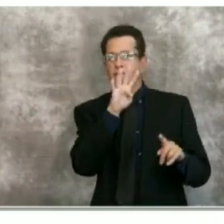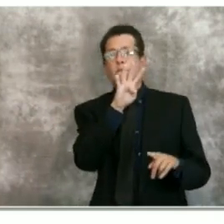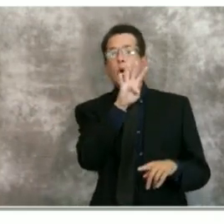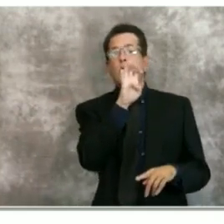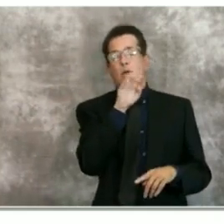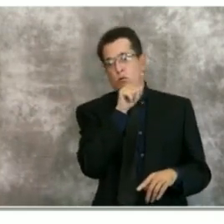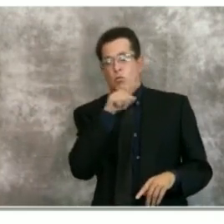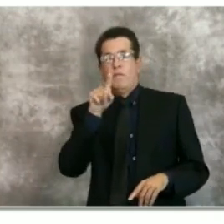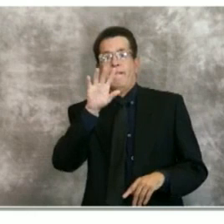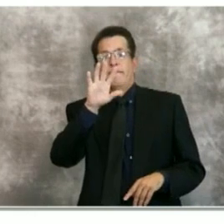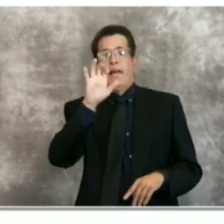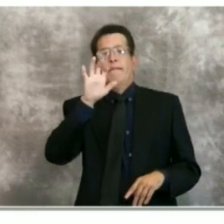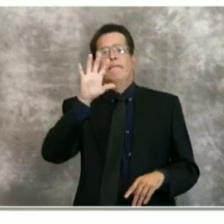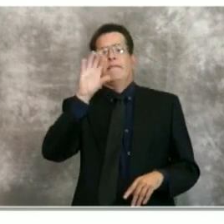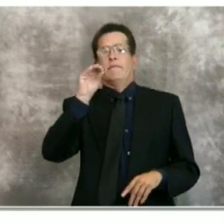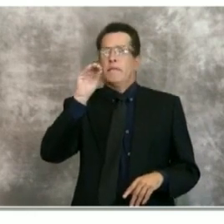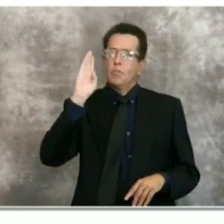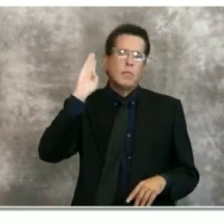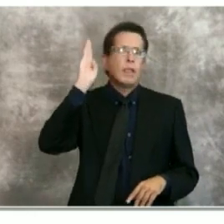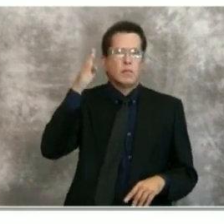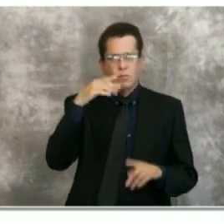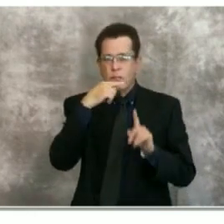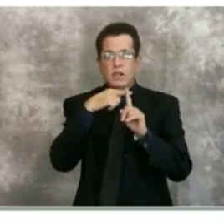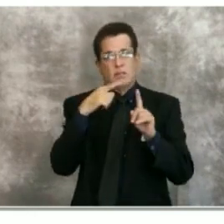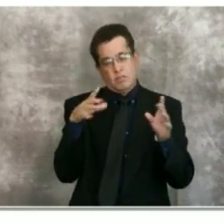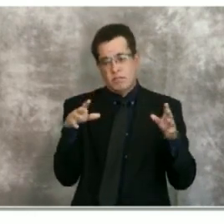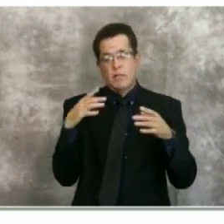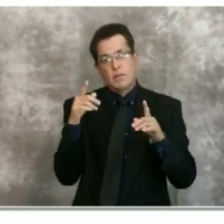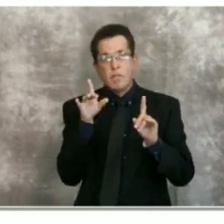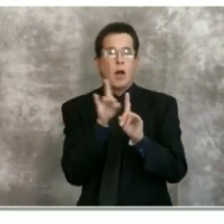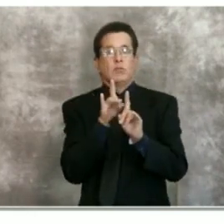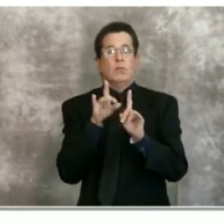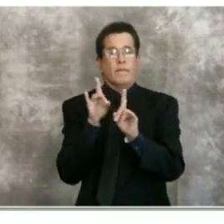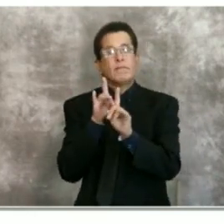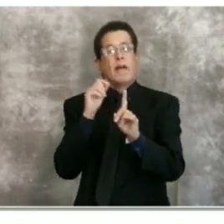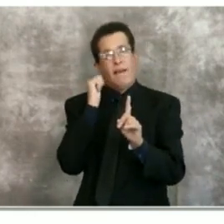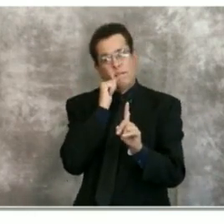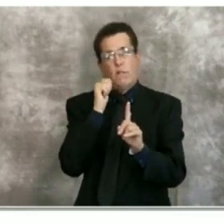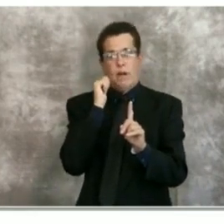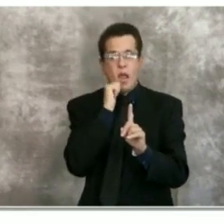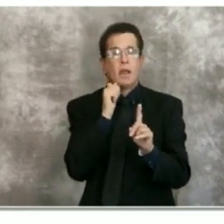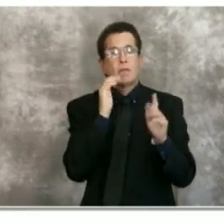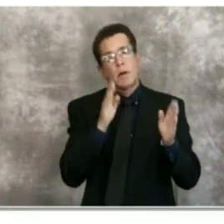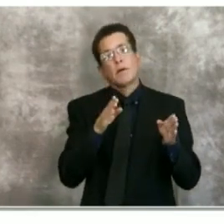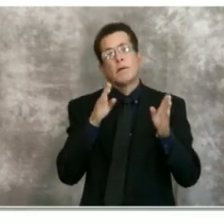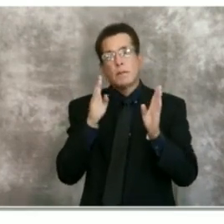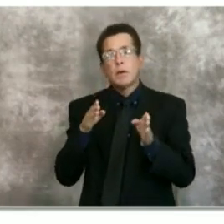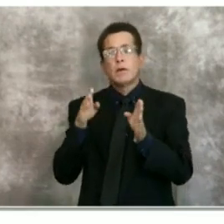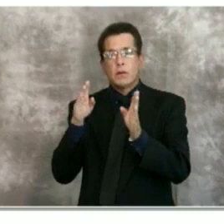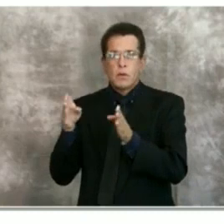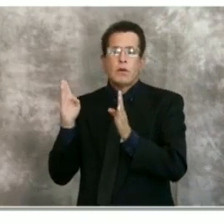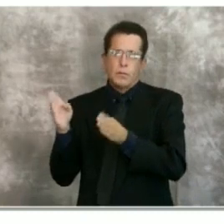EXCEPTION OF A COUPLE OF DAYS. EITHER AT BETWEEN 500. WHETHER